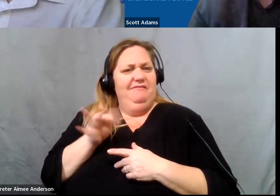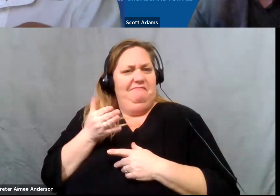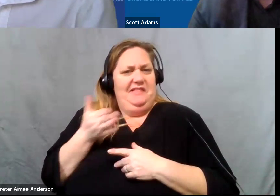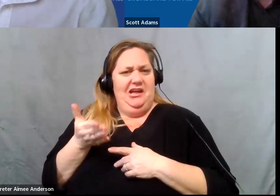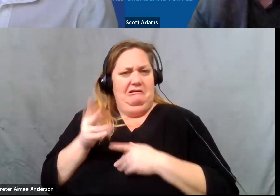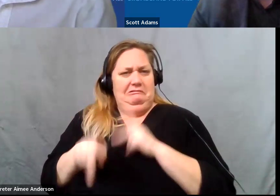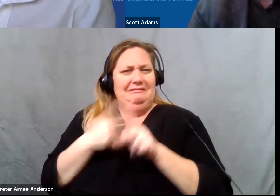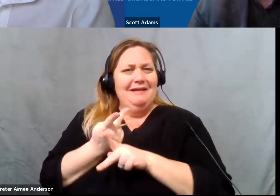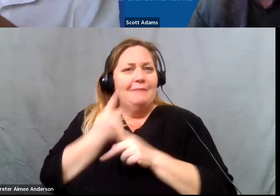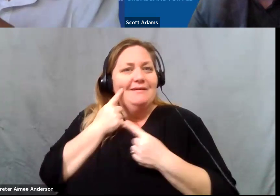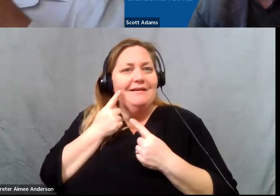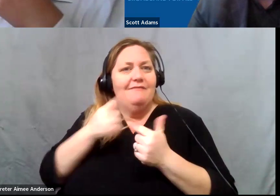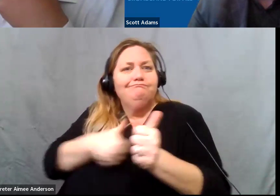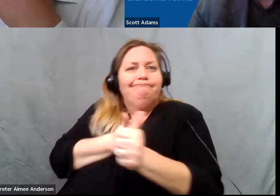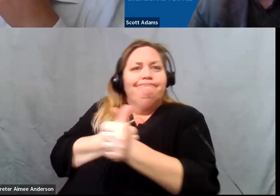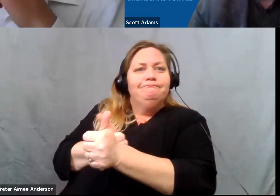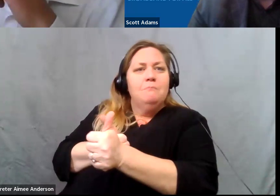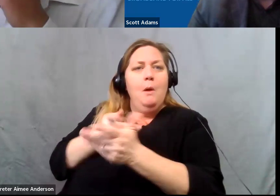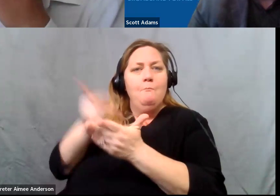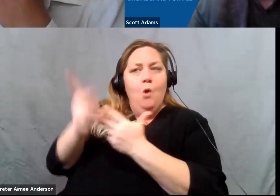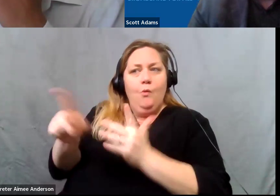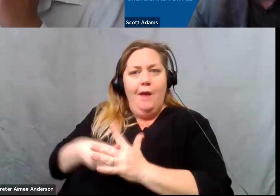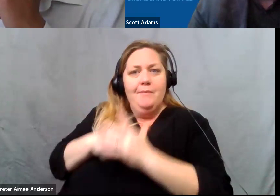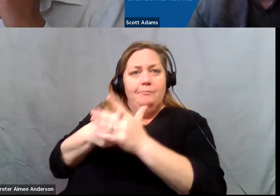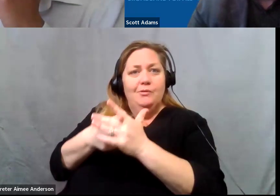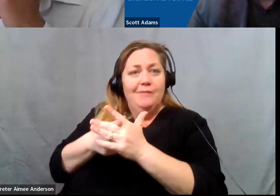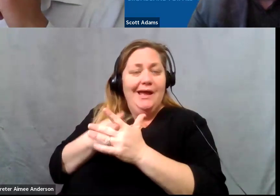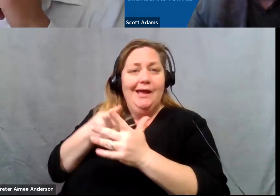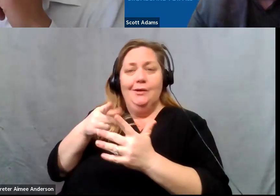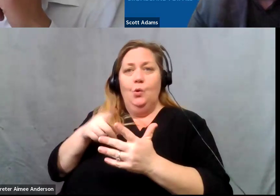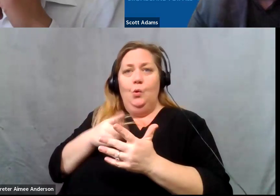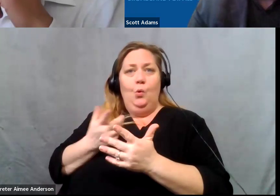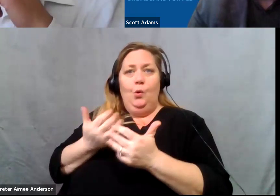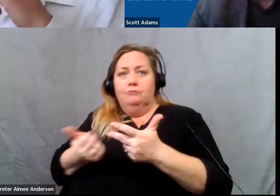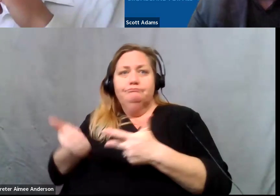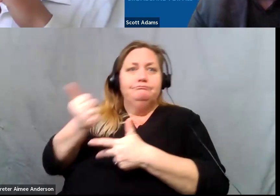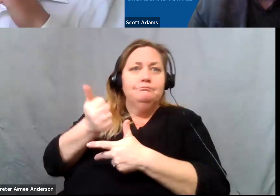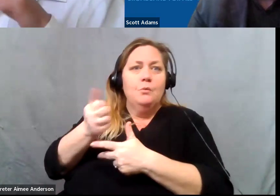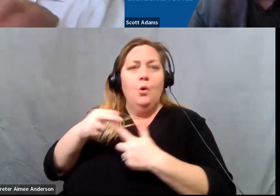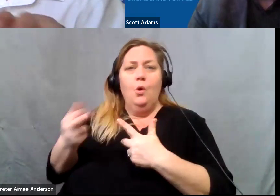of success or program as part of implementation of the plan, or will there be a strong focus on